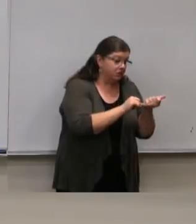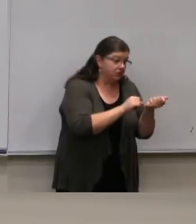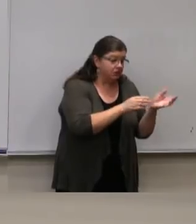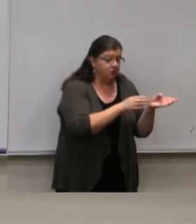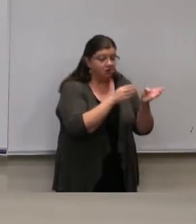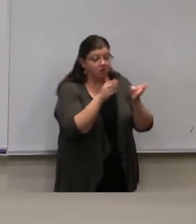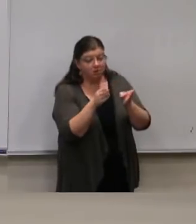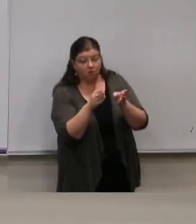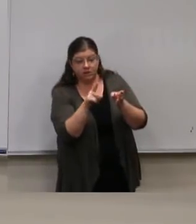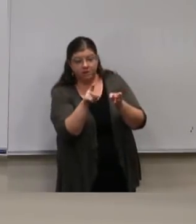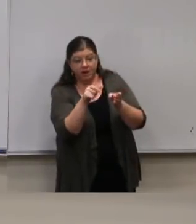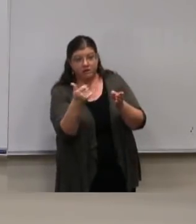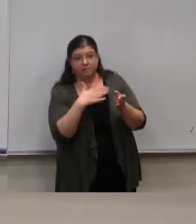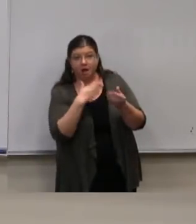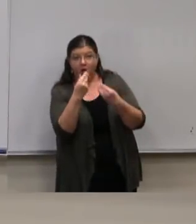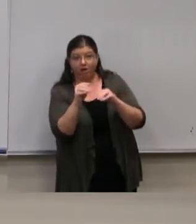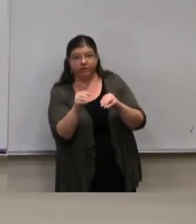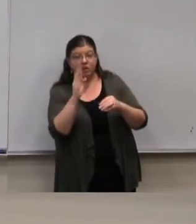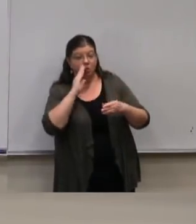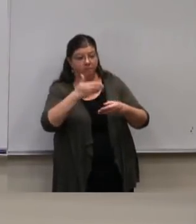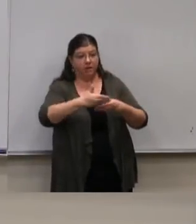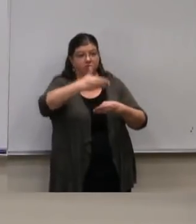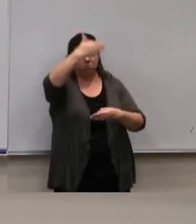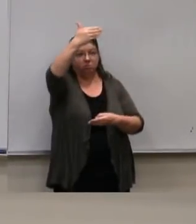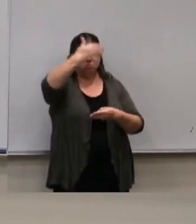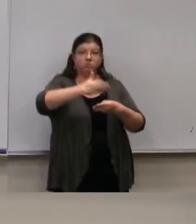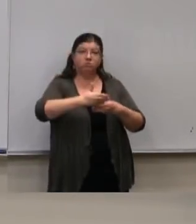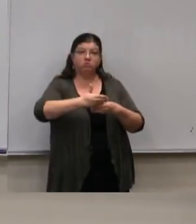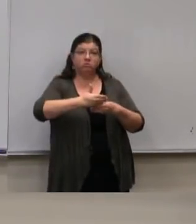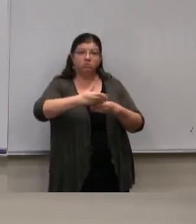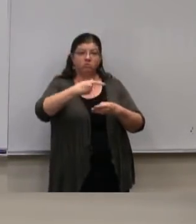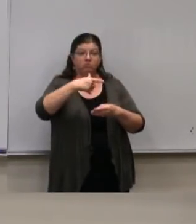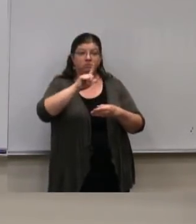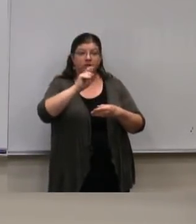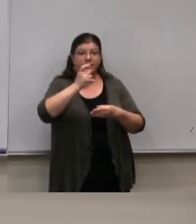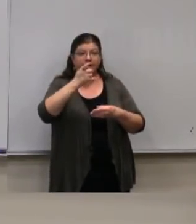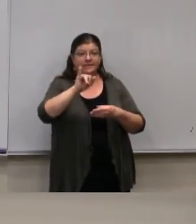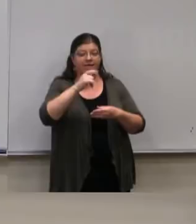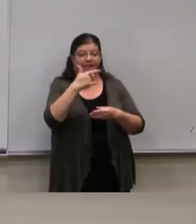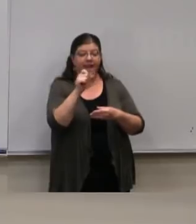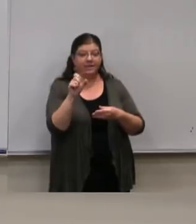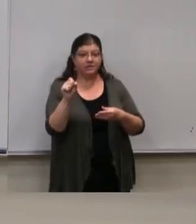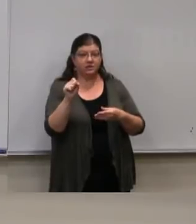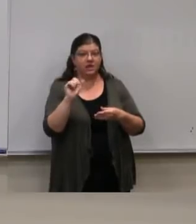or someone in my office, there will actually be a little Plexiglas shield there that our facilities team is going to make